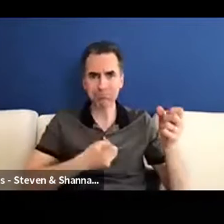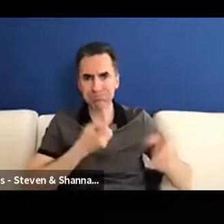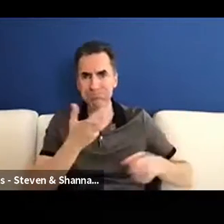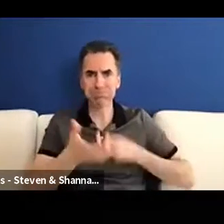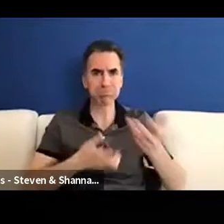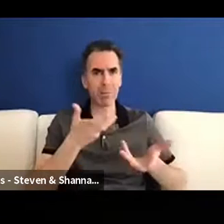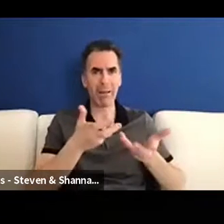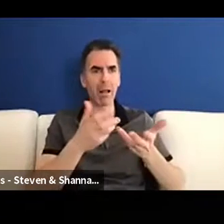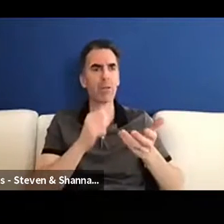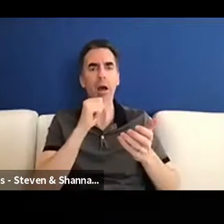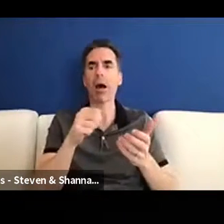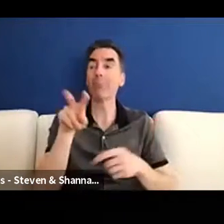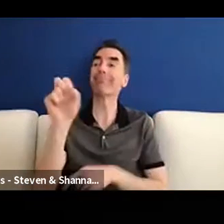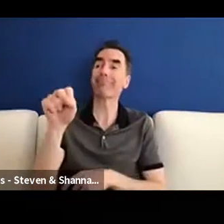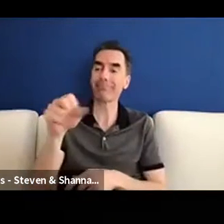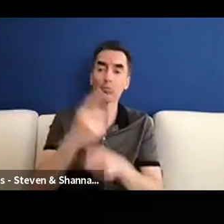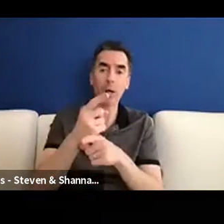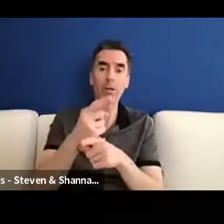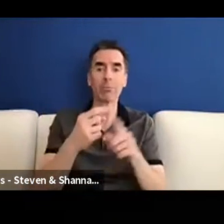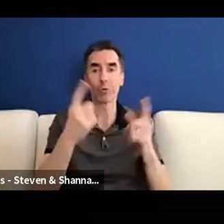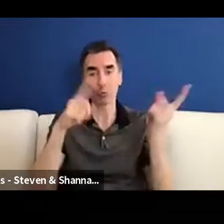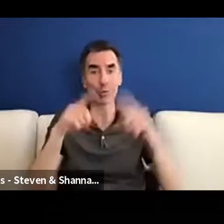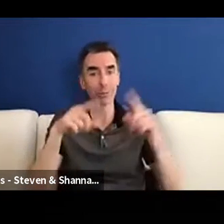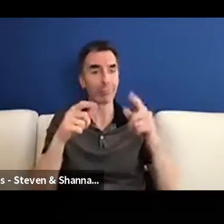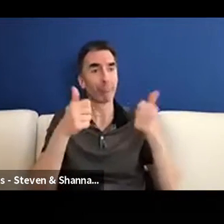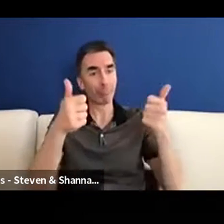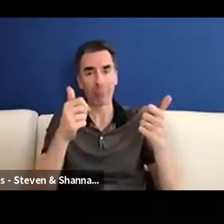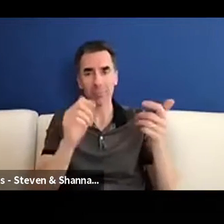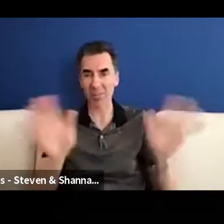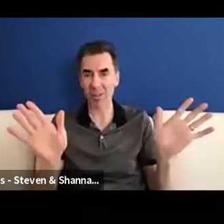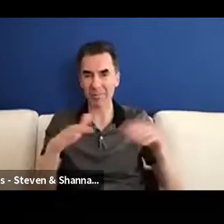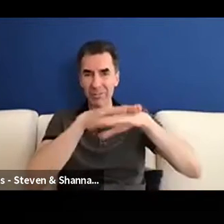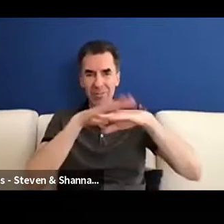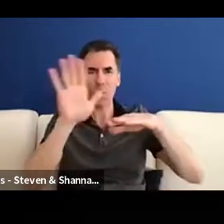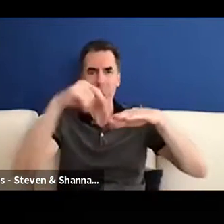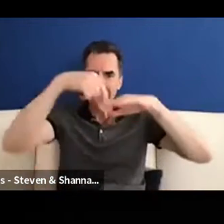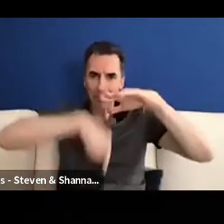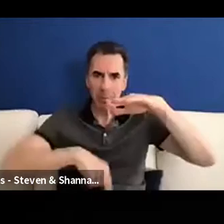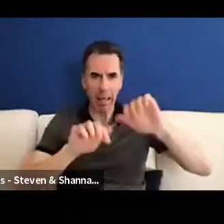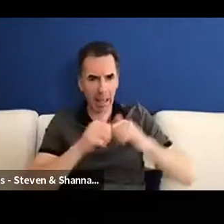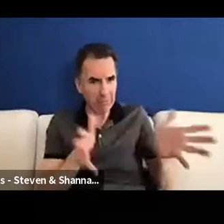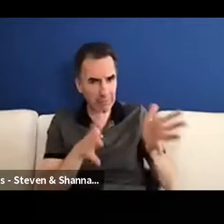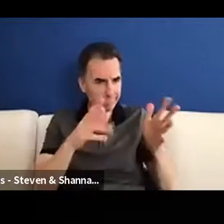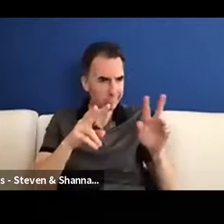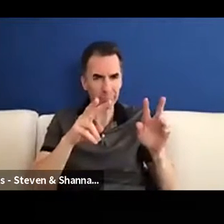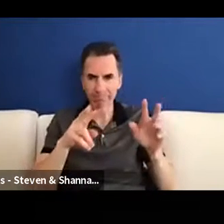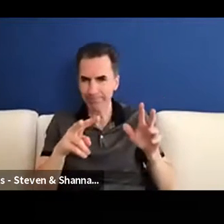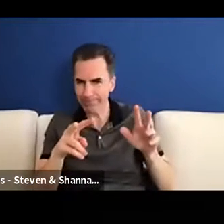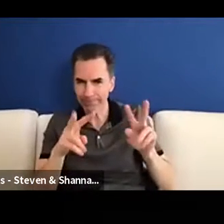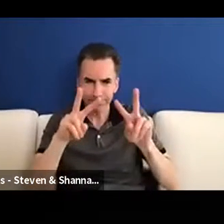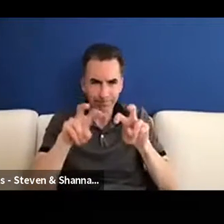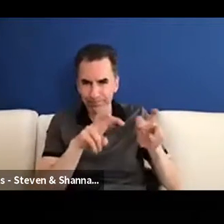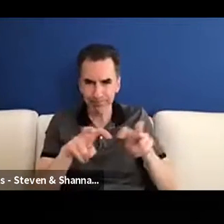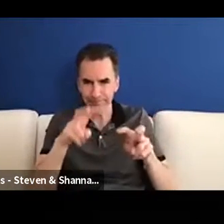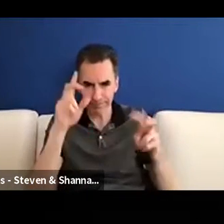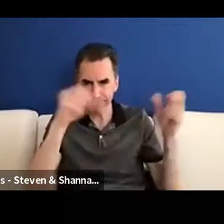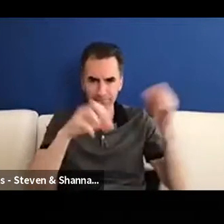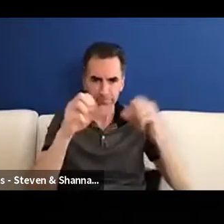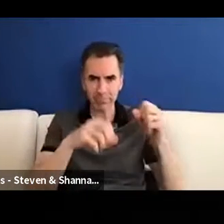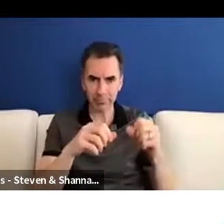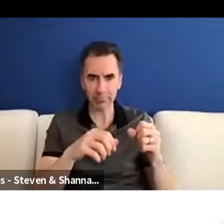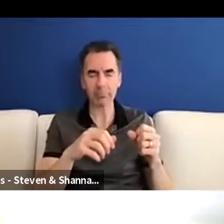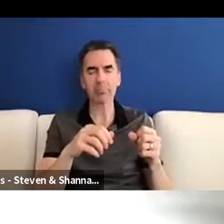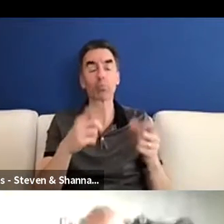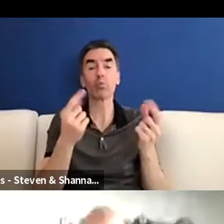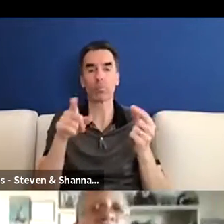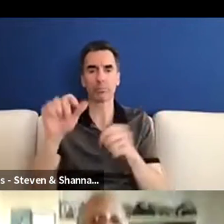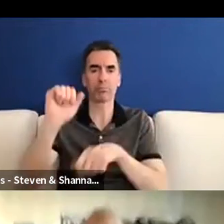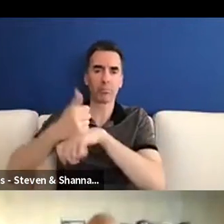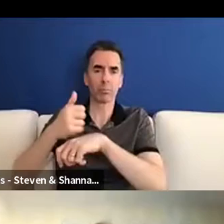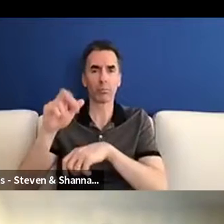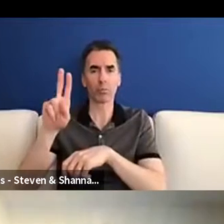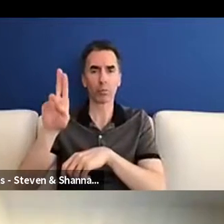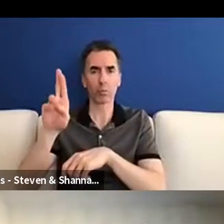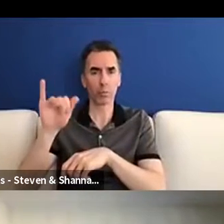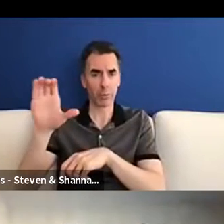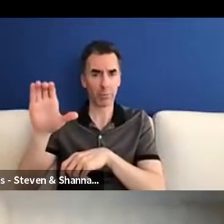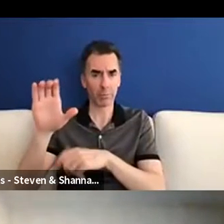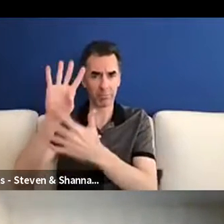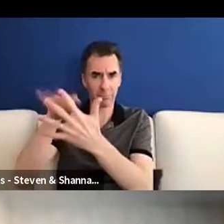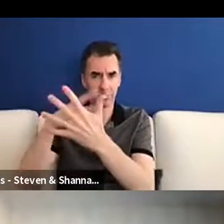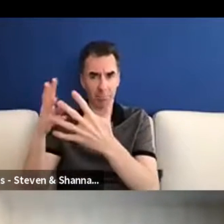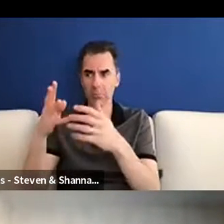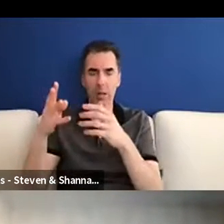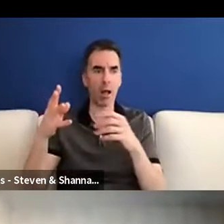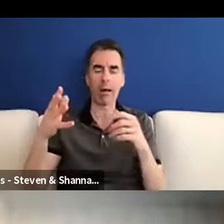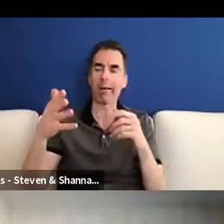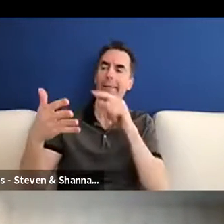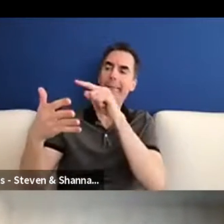Jodie Steeley: You know, and, you know, so, um, you know, setting expectations with a rubric. Is is really helpful. Even, you know,